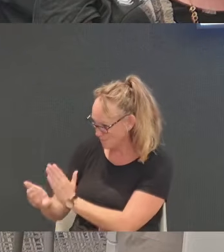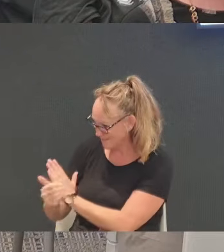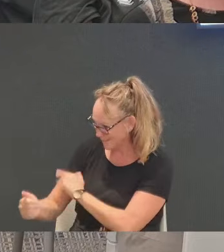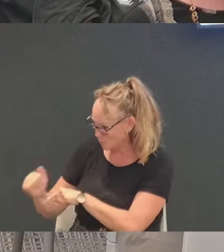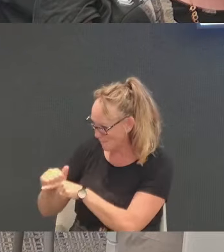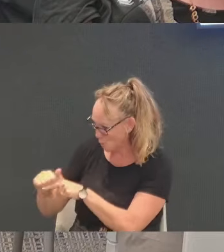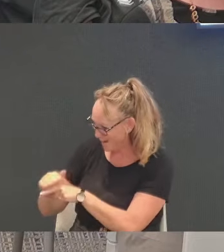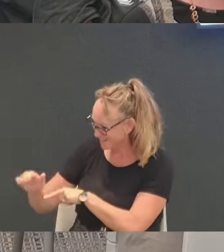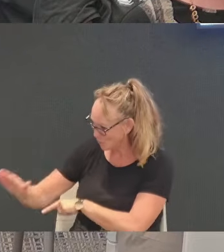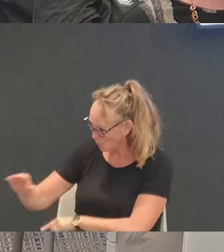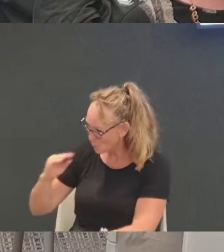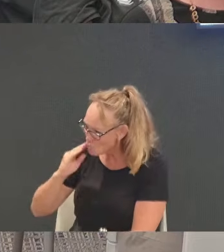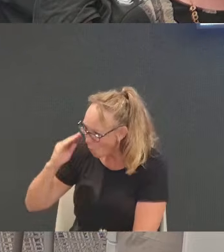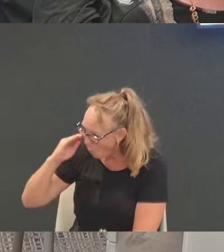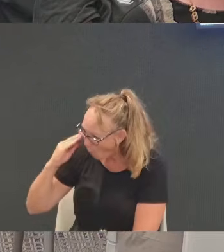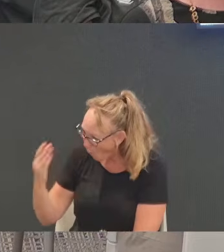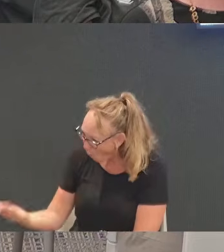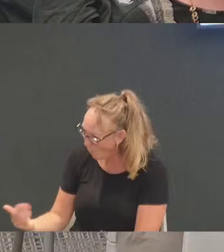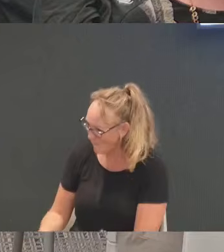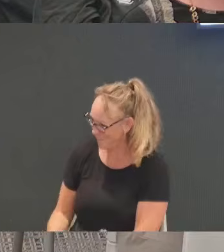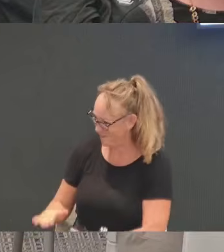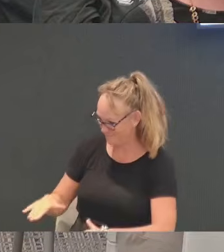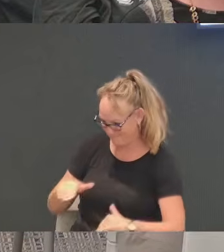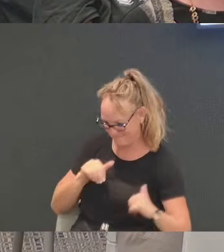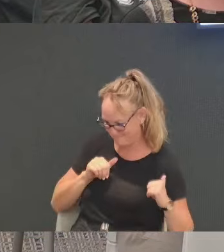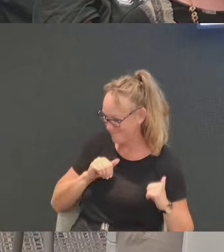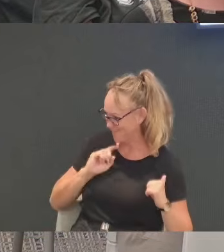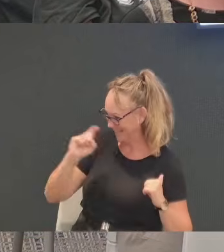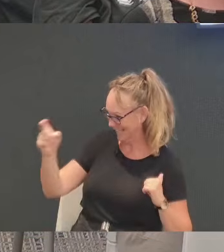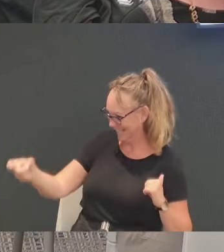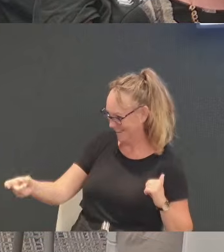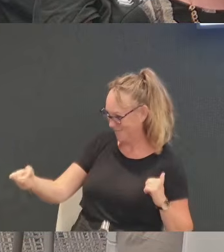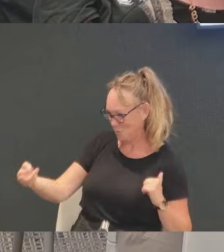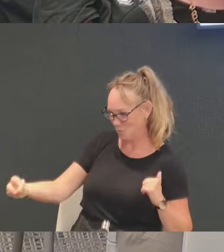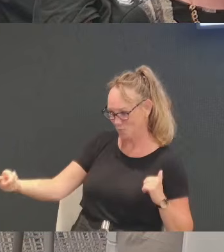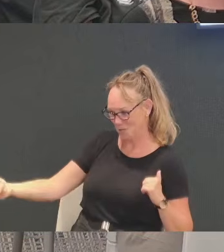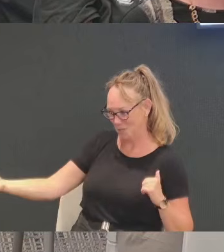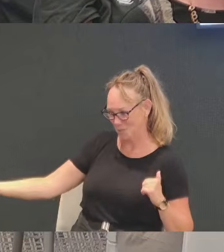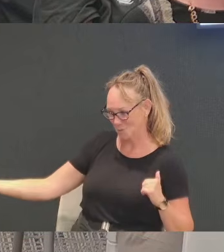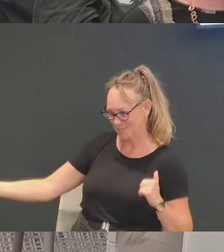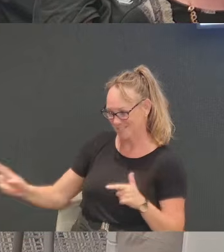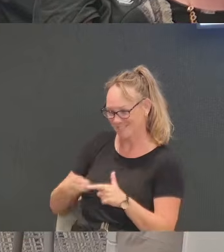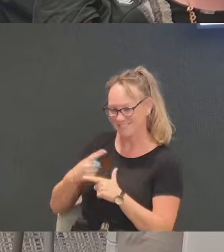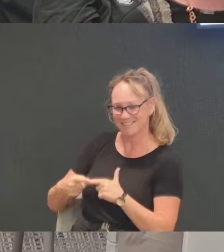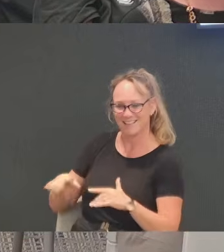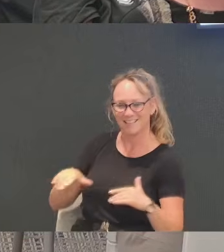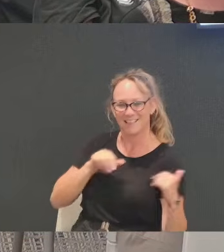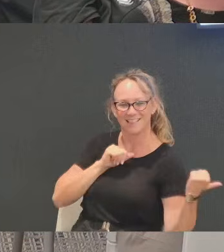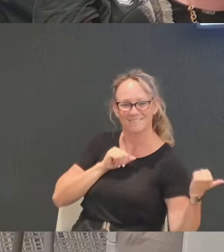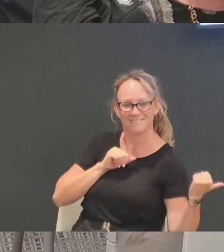practical tools and resources they can continue using long after the program ends. As a result,